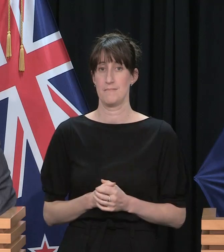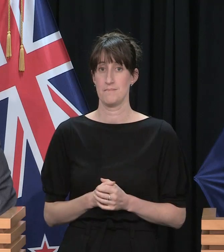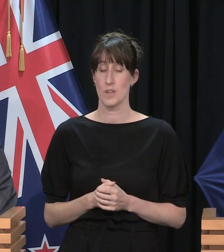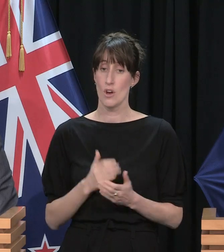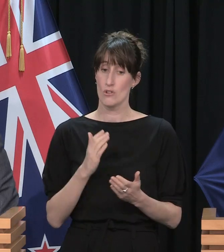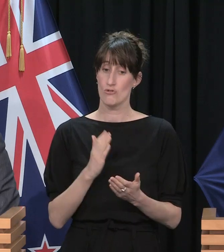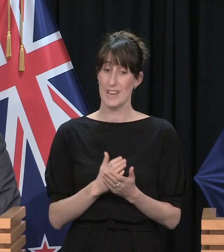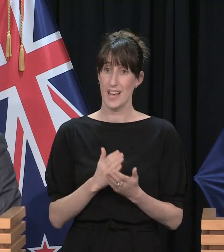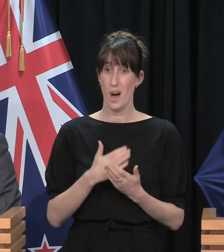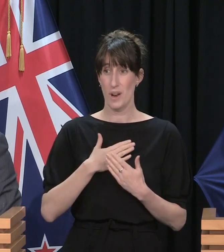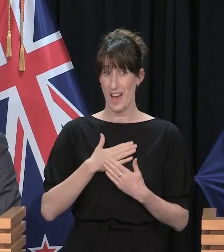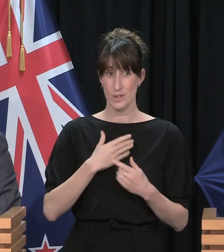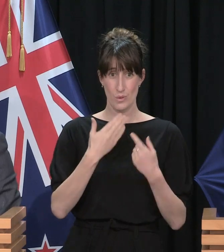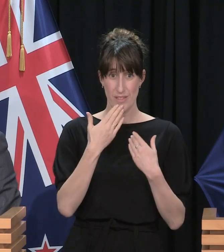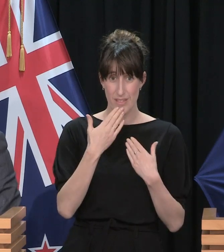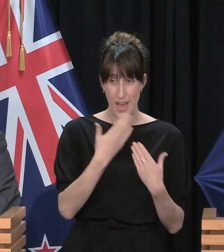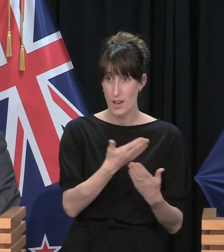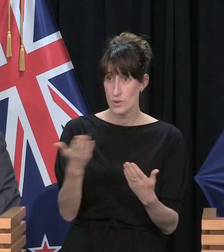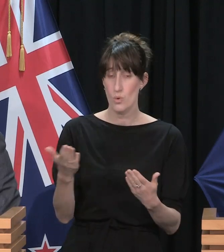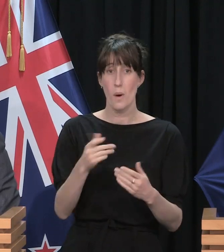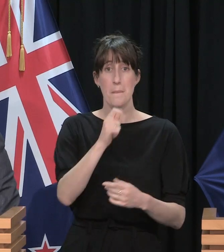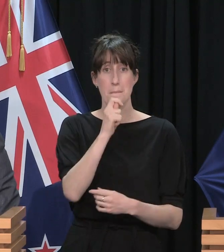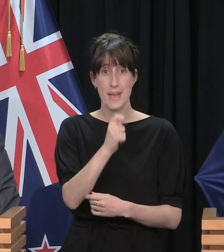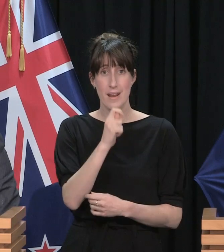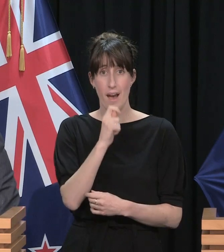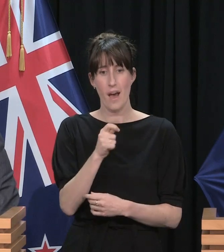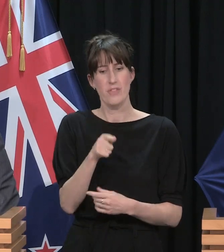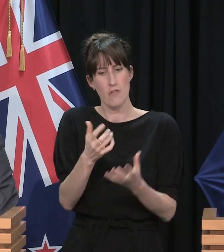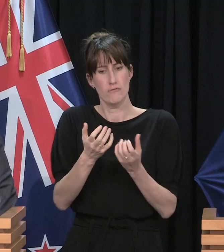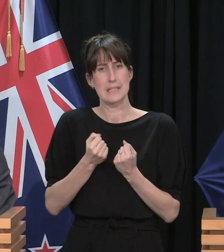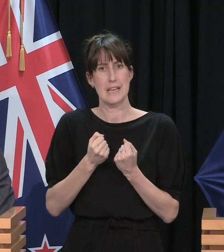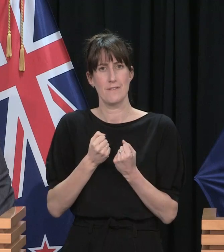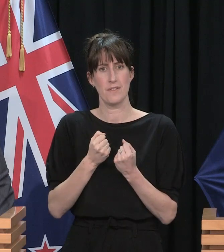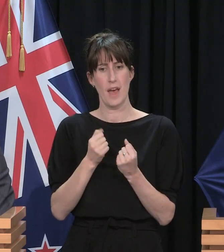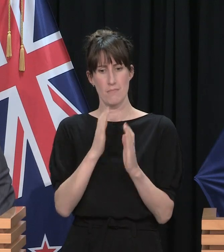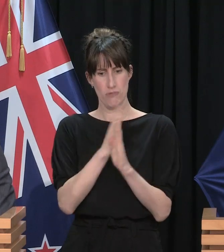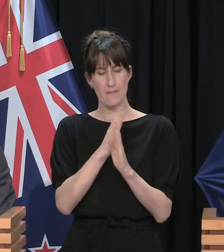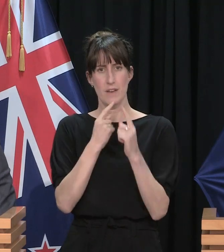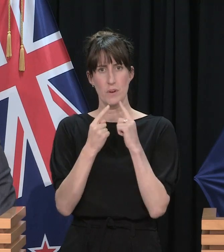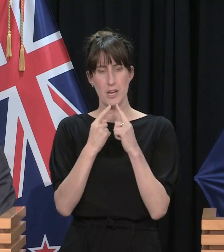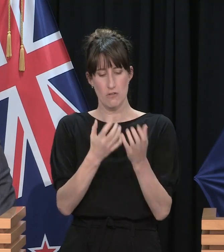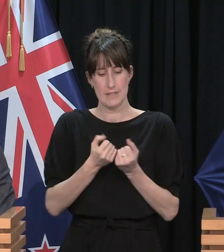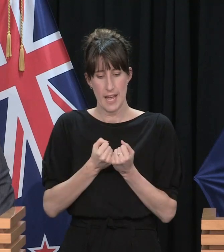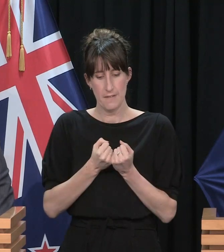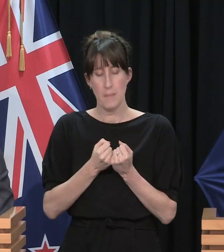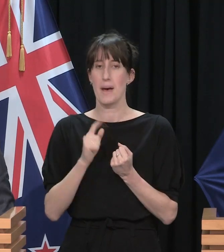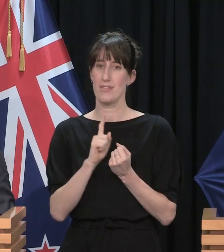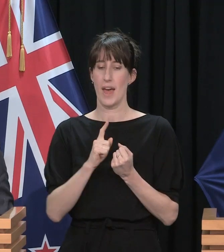So, again, I would like to reiterate my own thanks to all